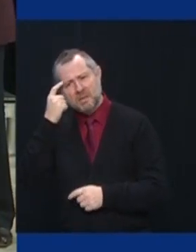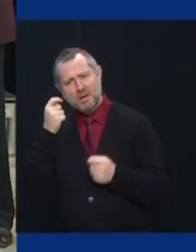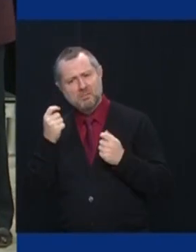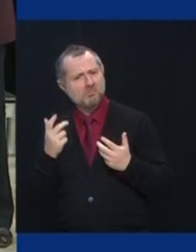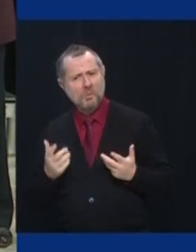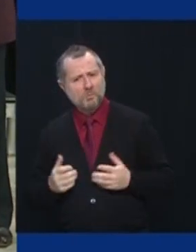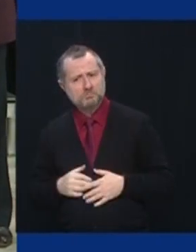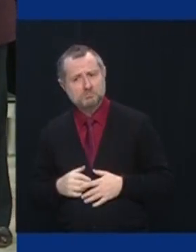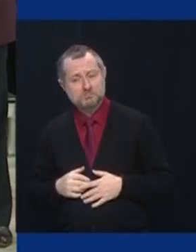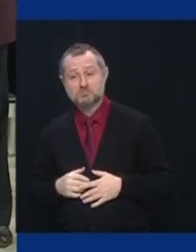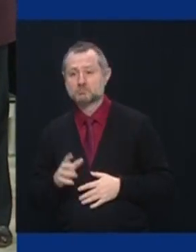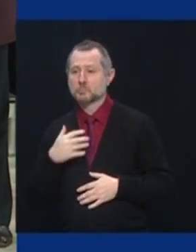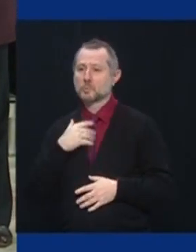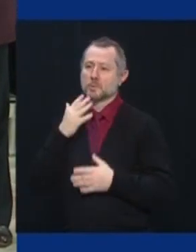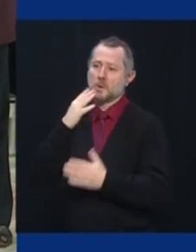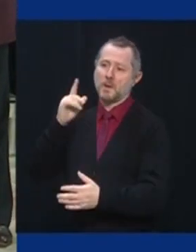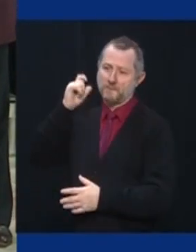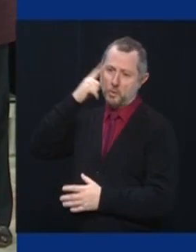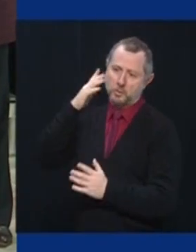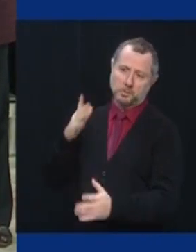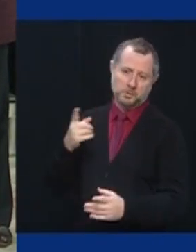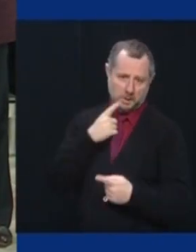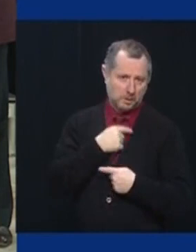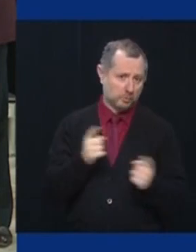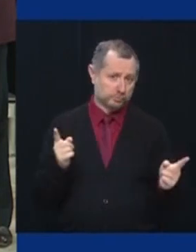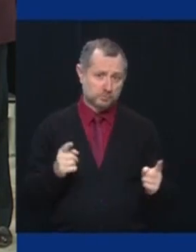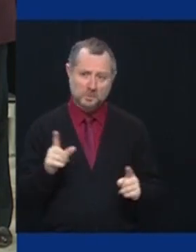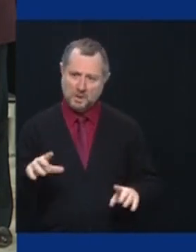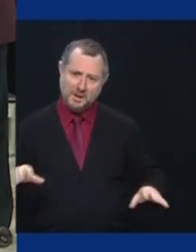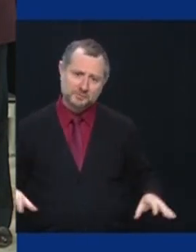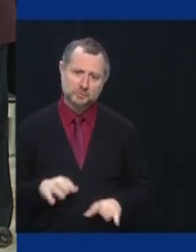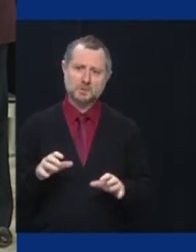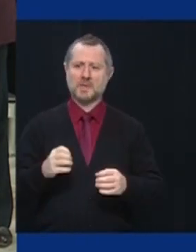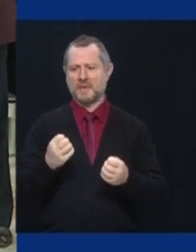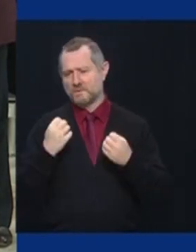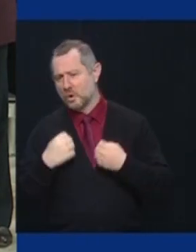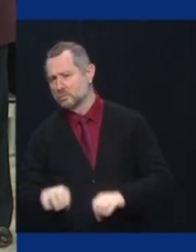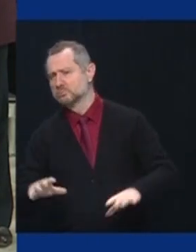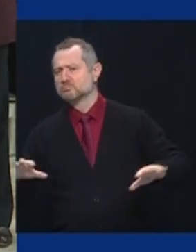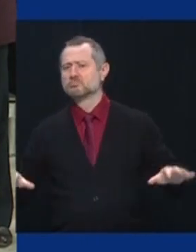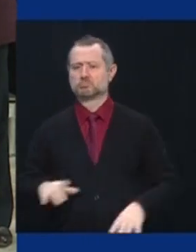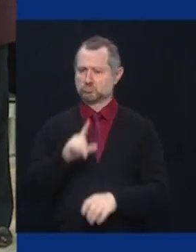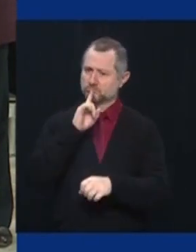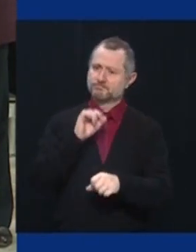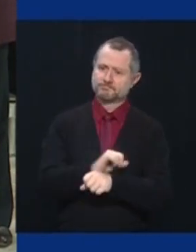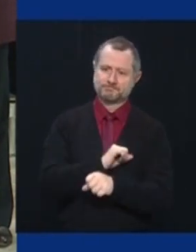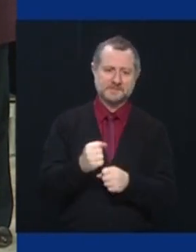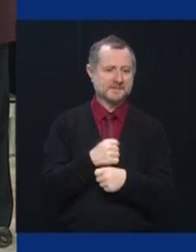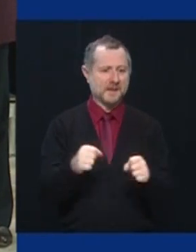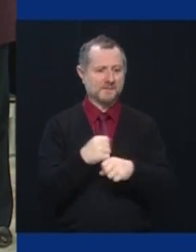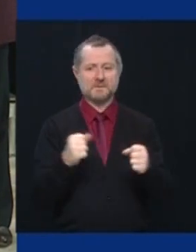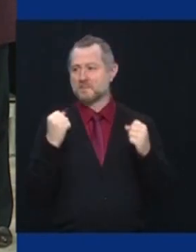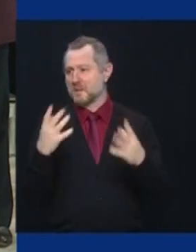SOME DON'T. AND I TALKED TO THE NURSES AT THE HOSPITAL WHO GIVE THE SHOTS, YOU JUST HAVE TO BE CAREFUL.